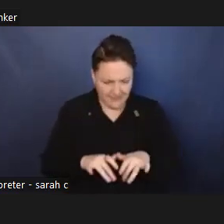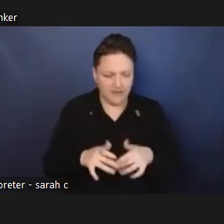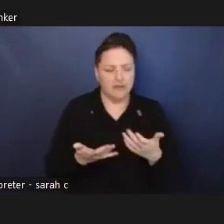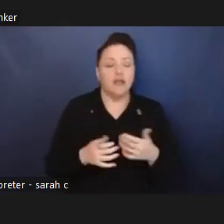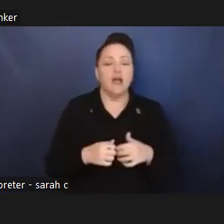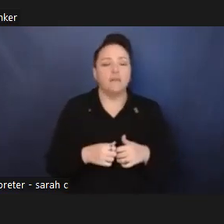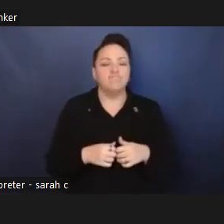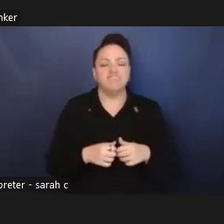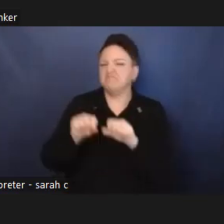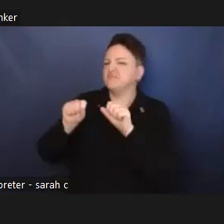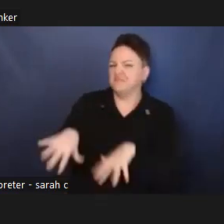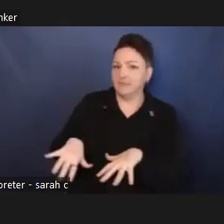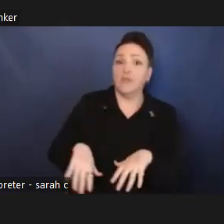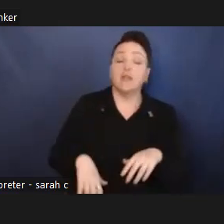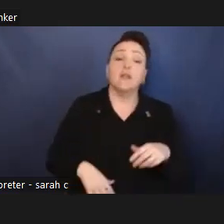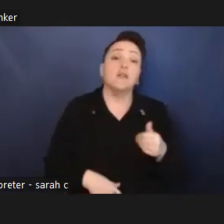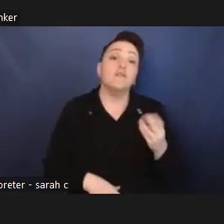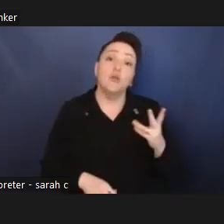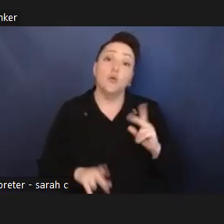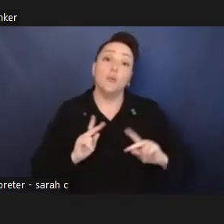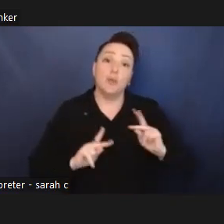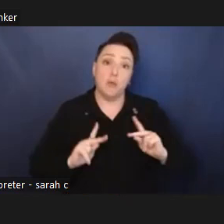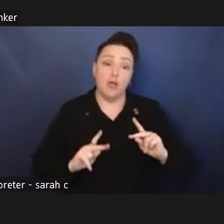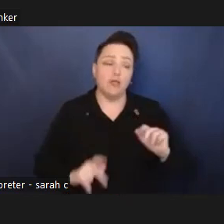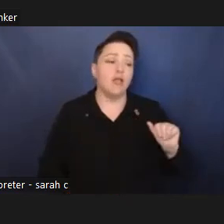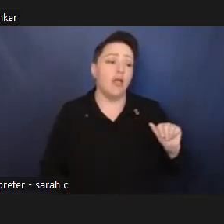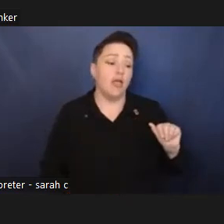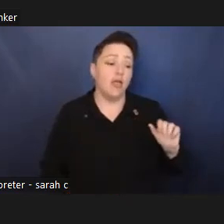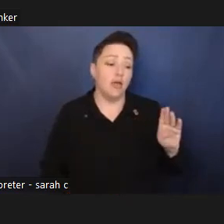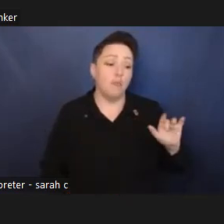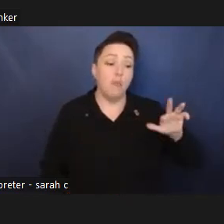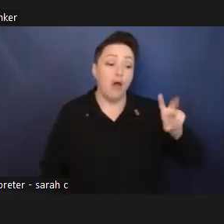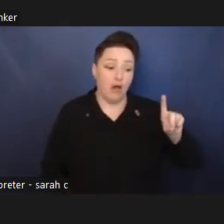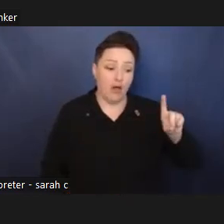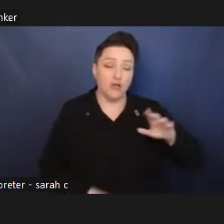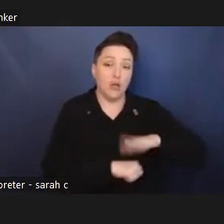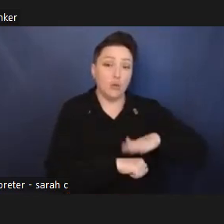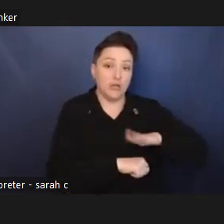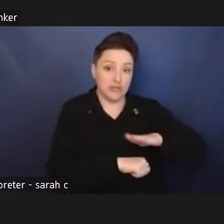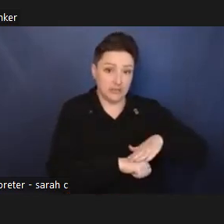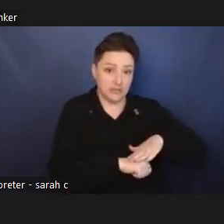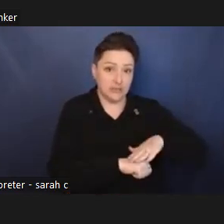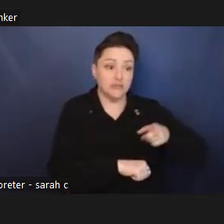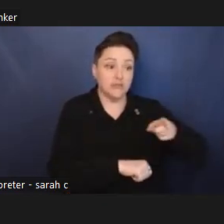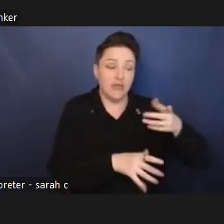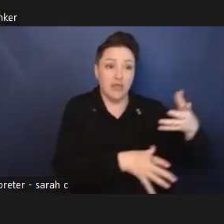A couple of people who got aba notices said there is no current aba to be connected to